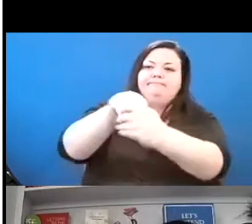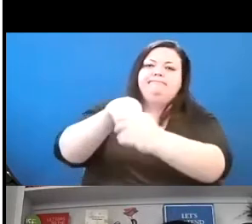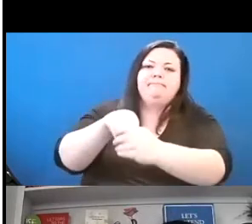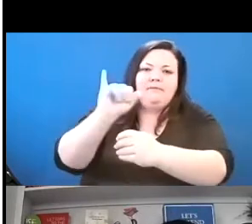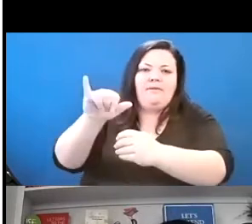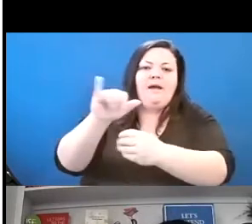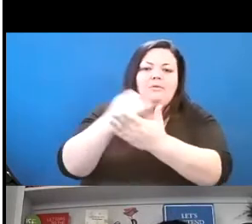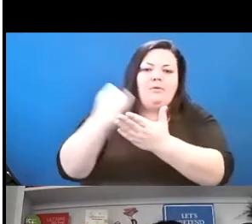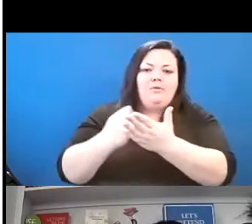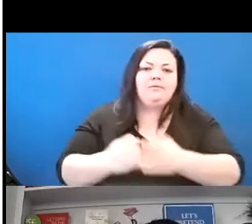let's see how long this takes